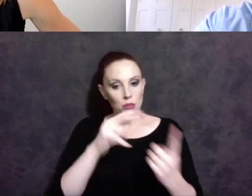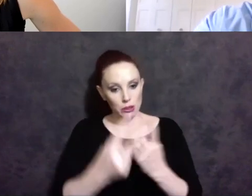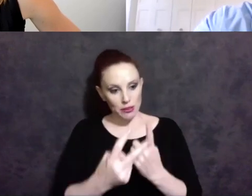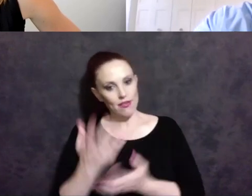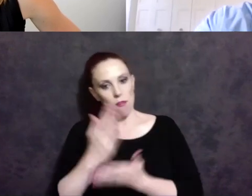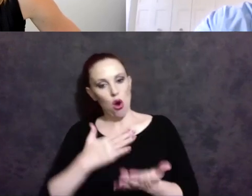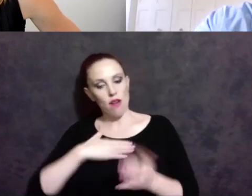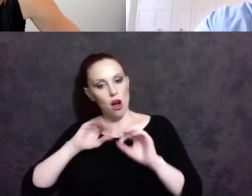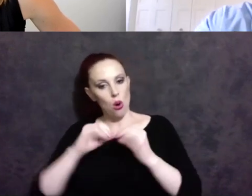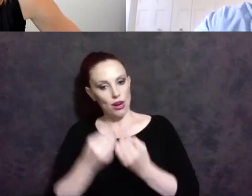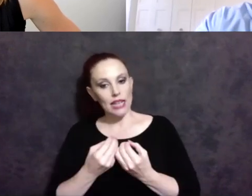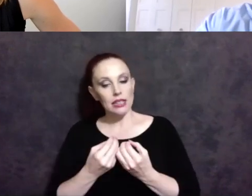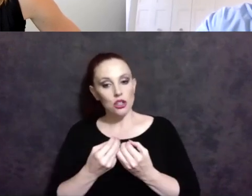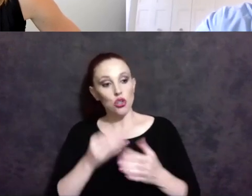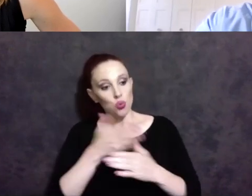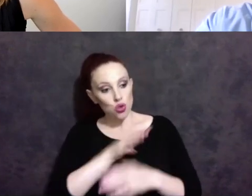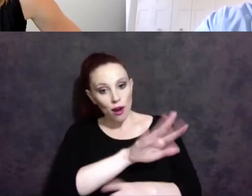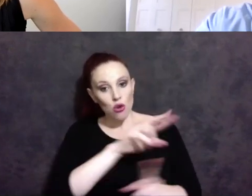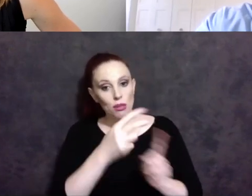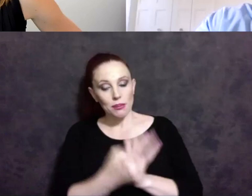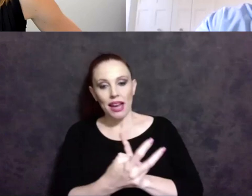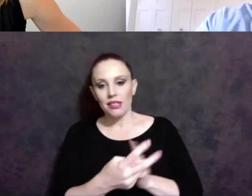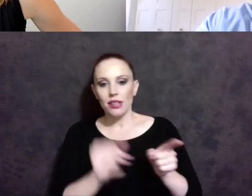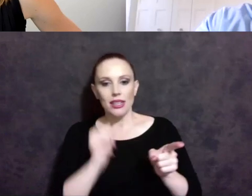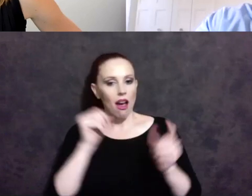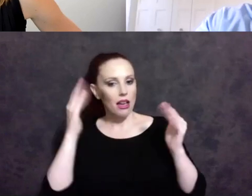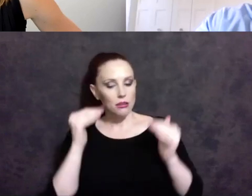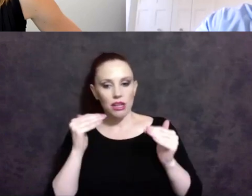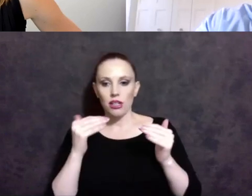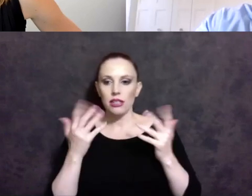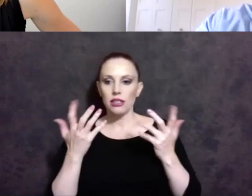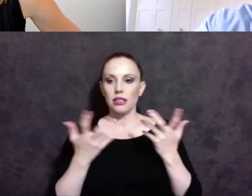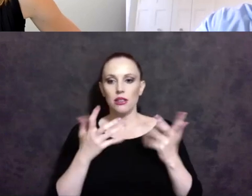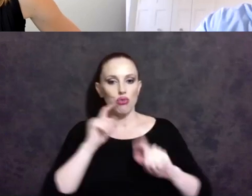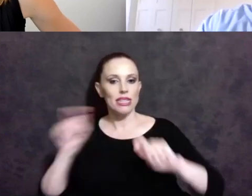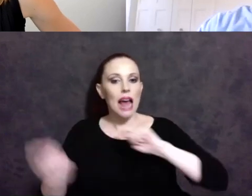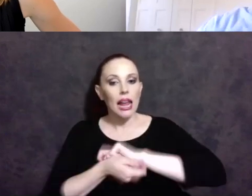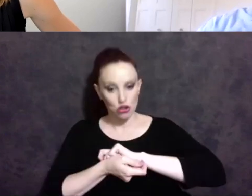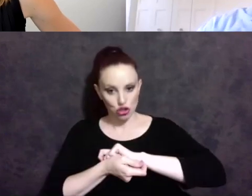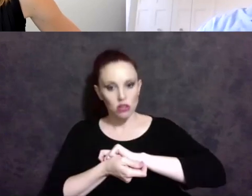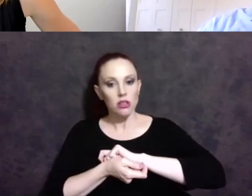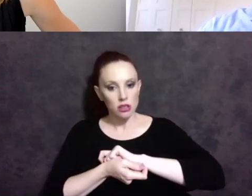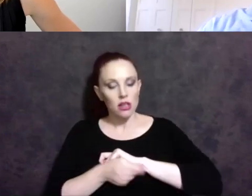perspective you do not experience any form of retaliation. That makes you feel safe.